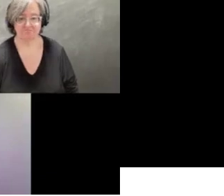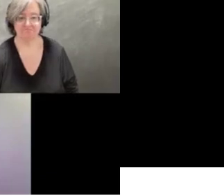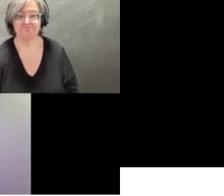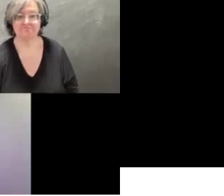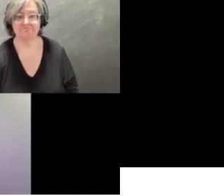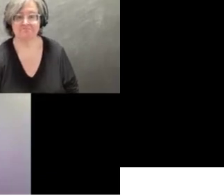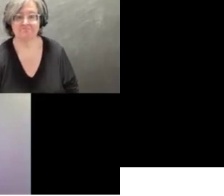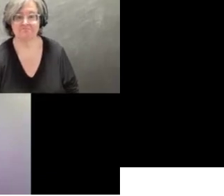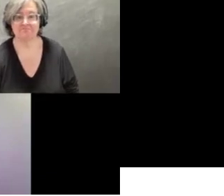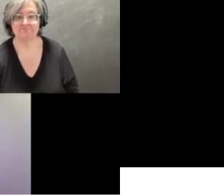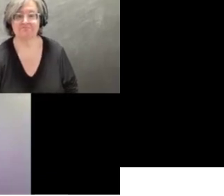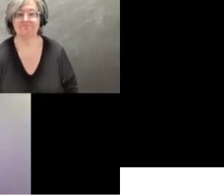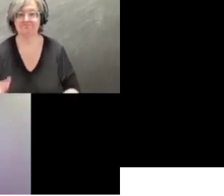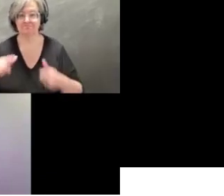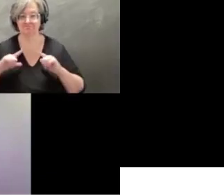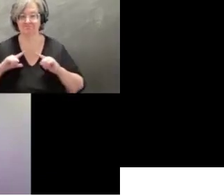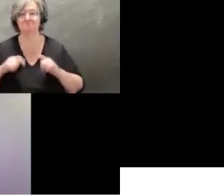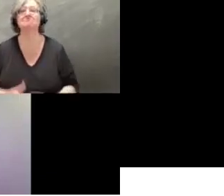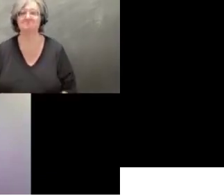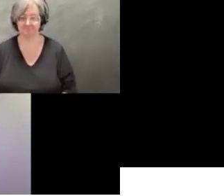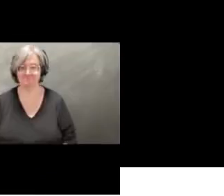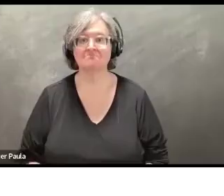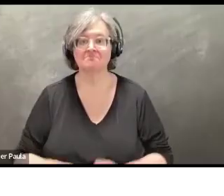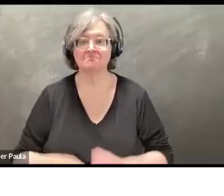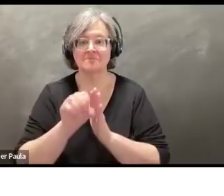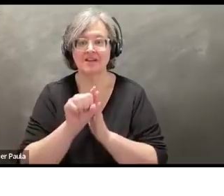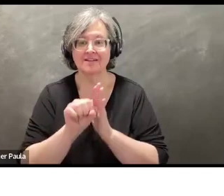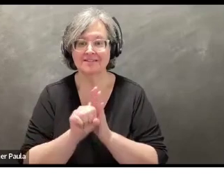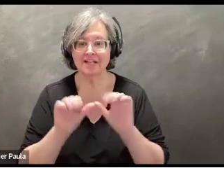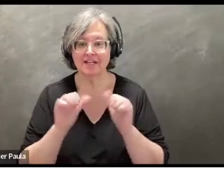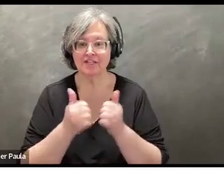Our state agency partnership group is a phenomenal advisory